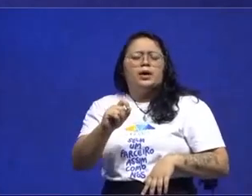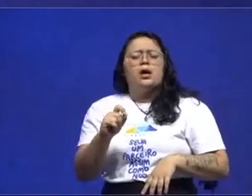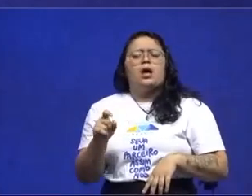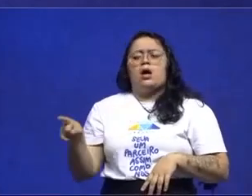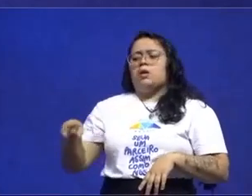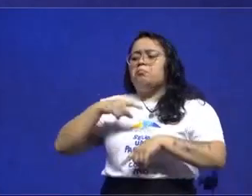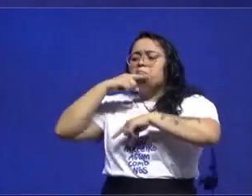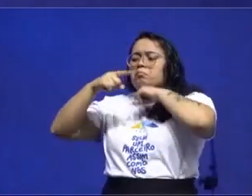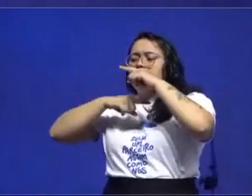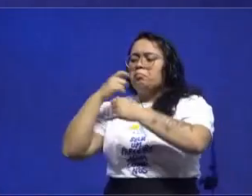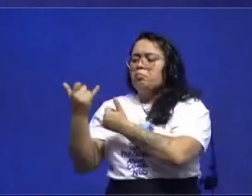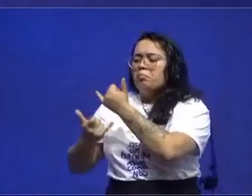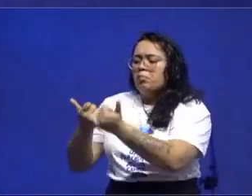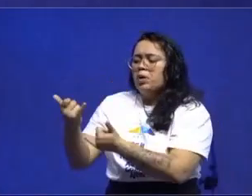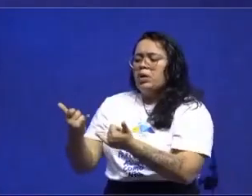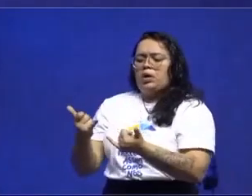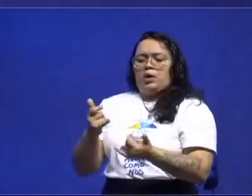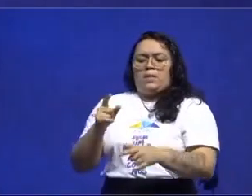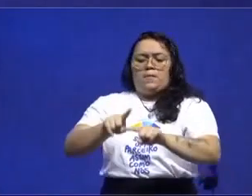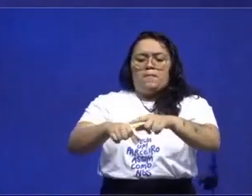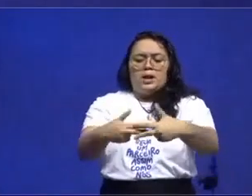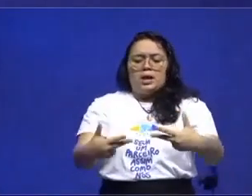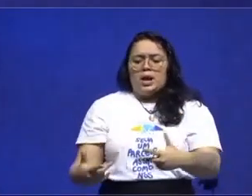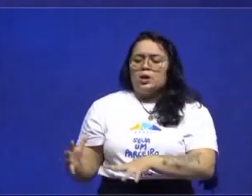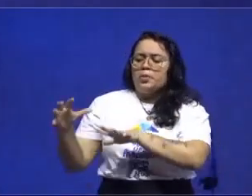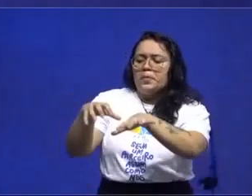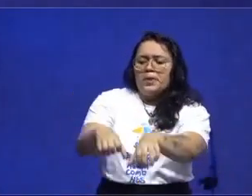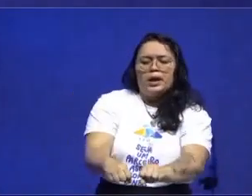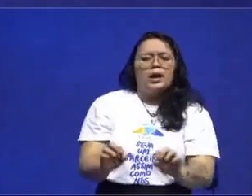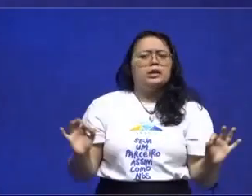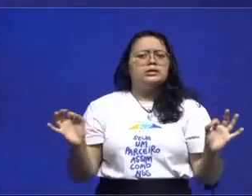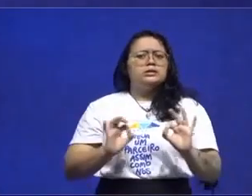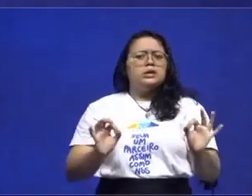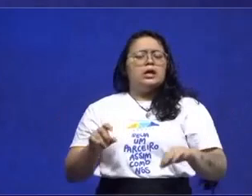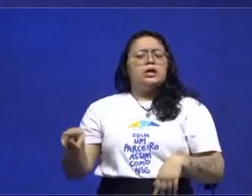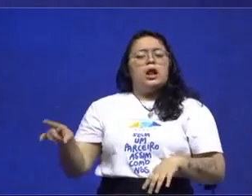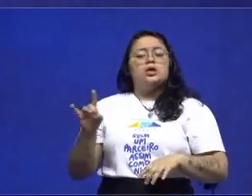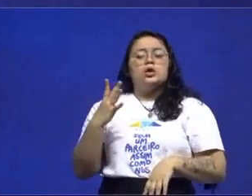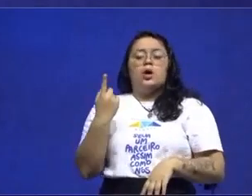play with any toys, the only thing he did was put his little finger on top of